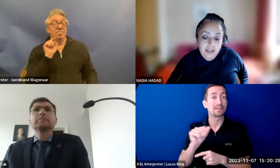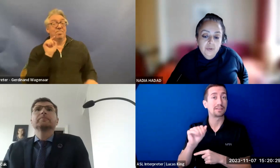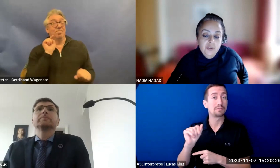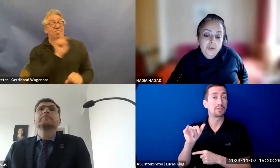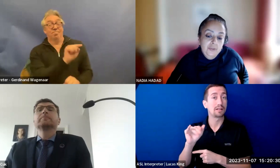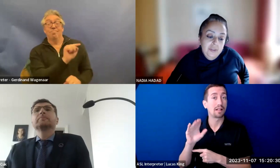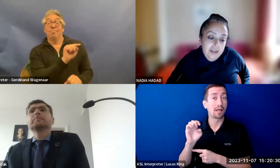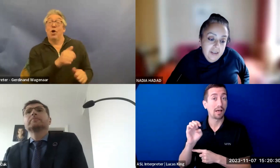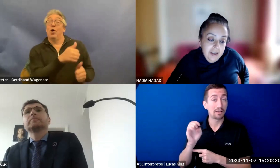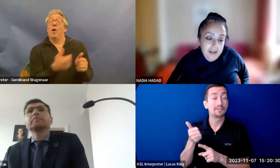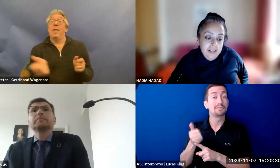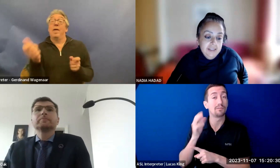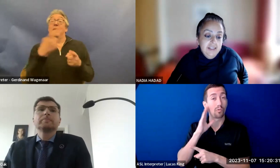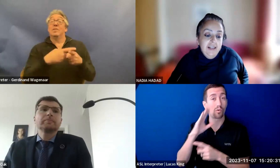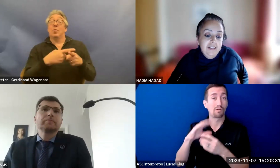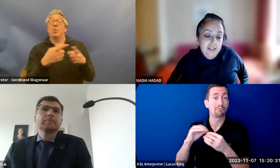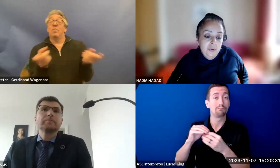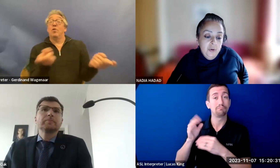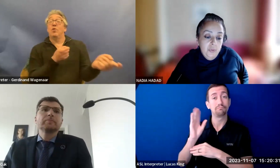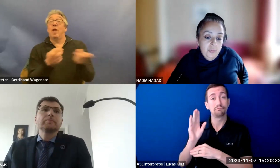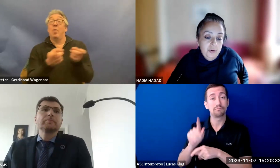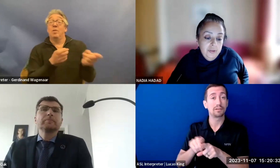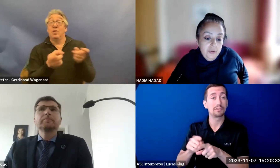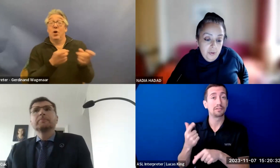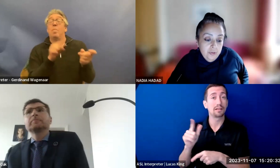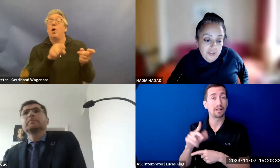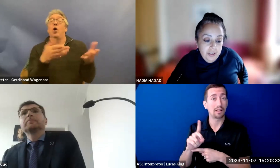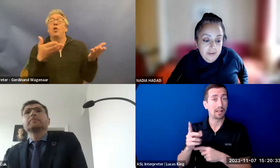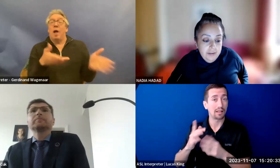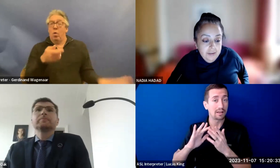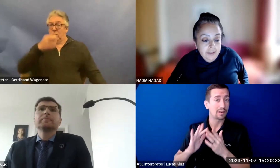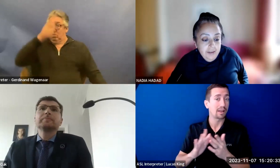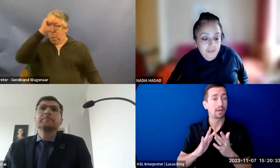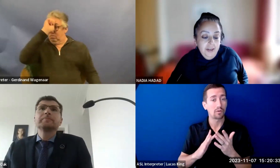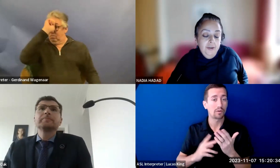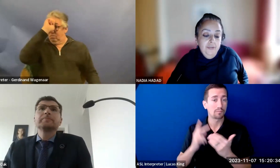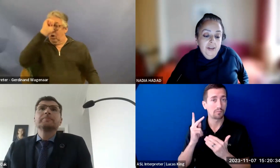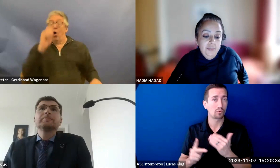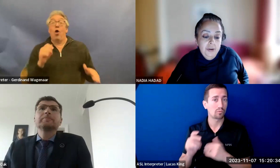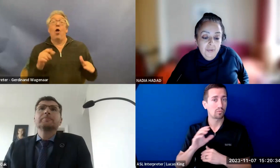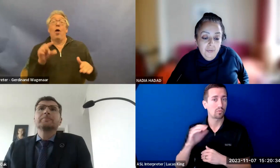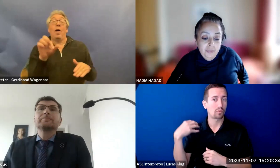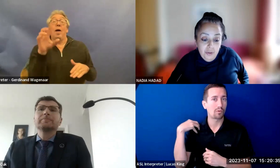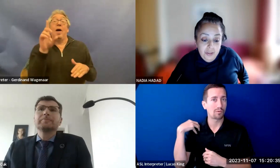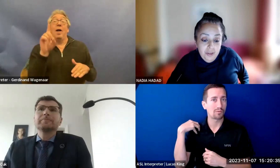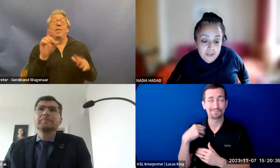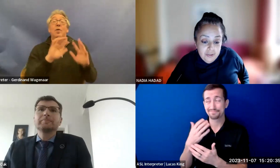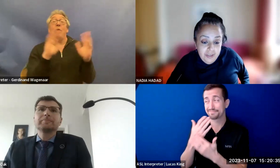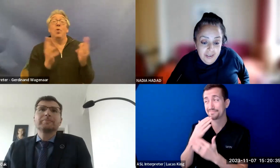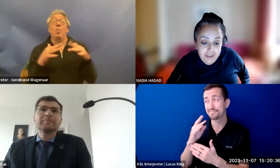He will speak today as a GLAD Network permanent co-chair. Thank you for joining us today